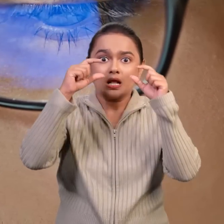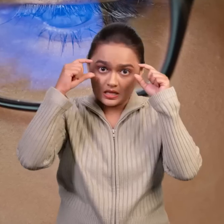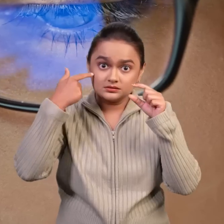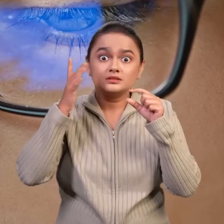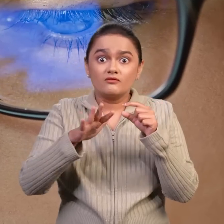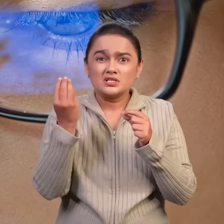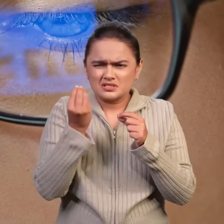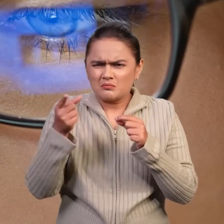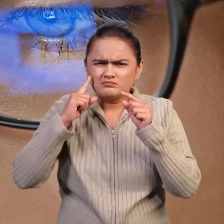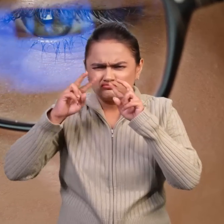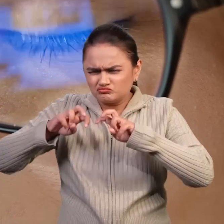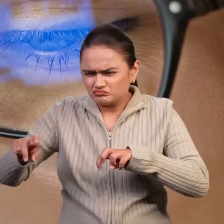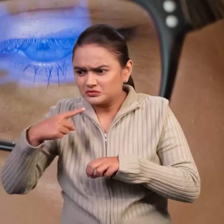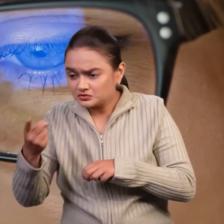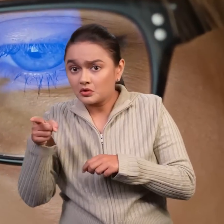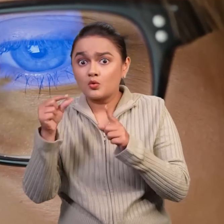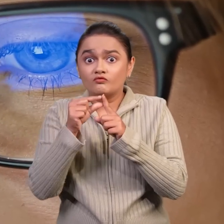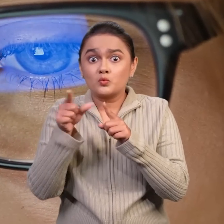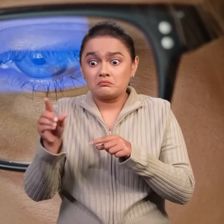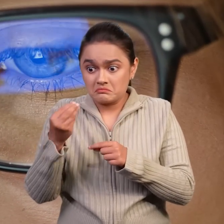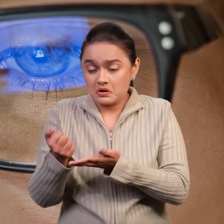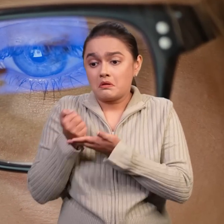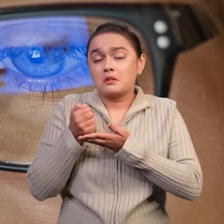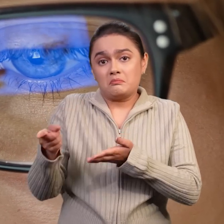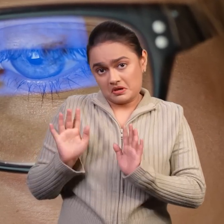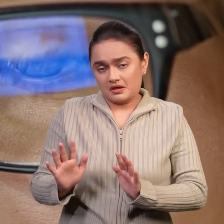and they are shown in some studies to help our photoreceptors.